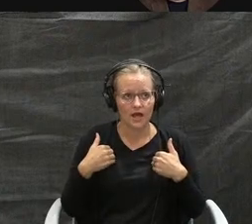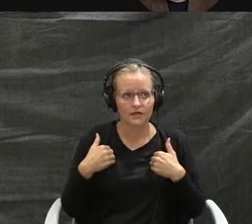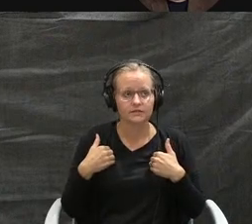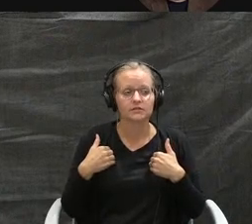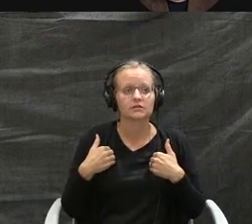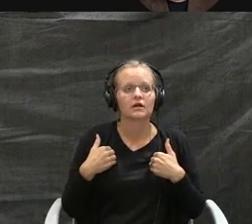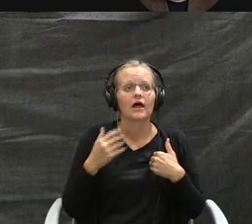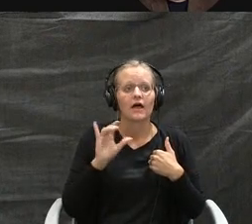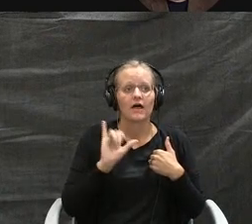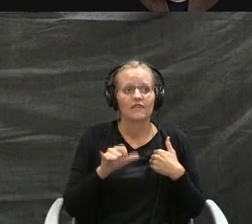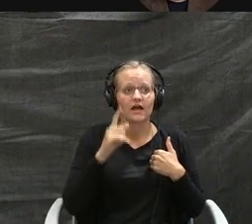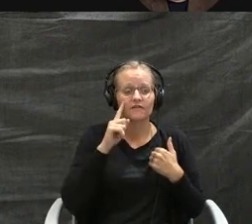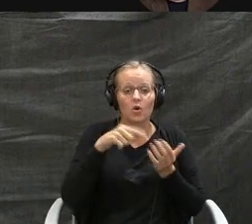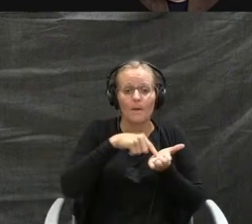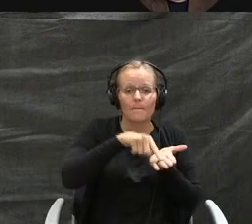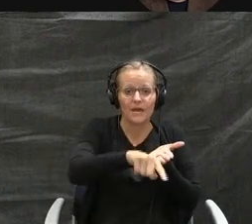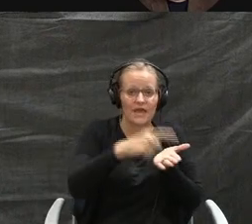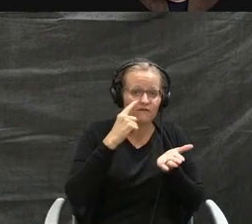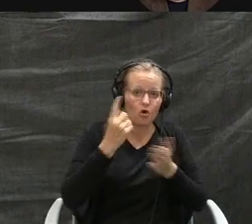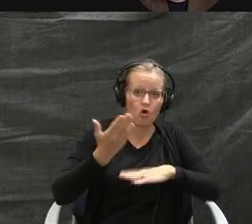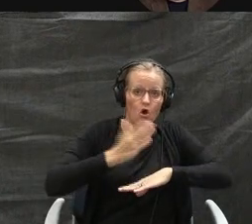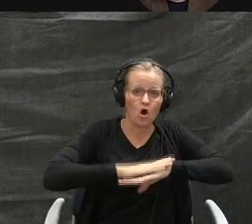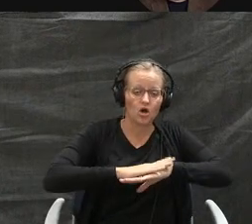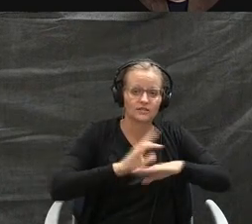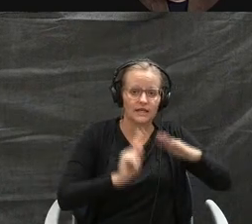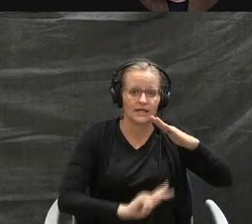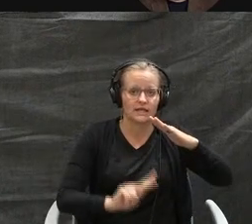day kindergarten additions back in 2014, and so they're coming